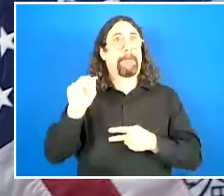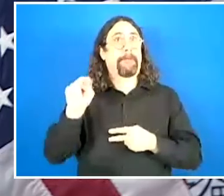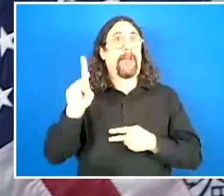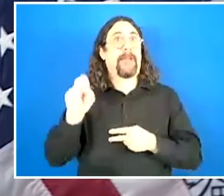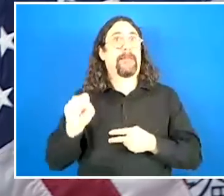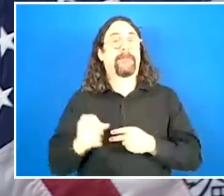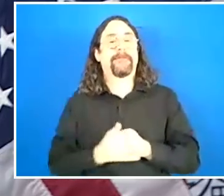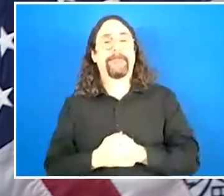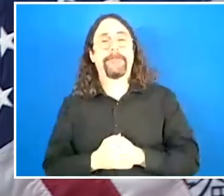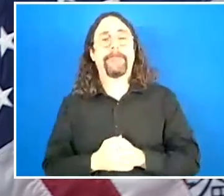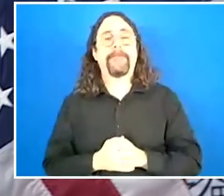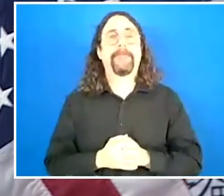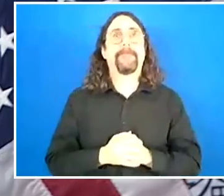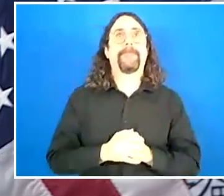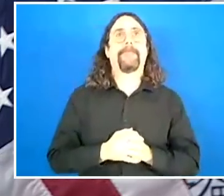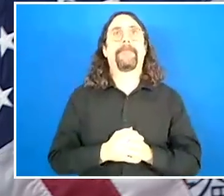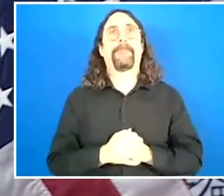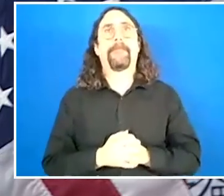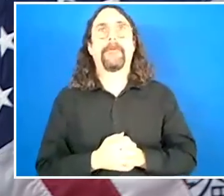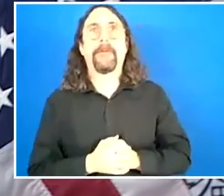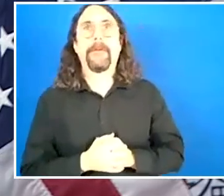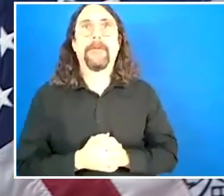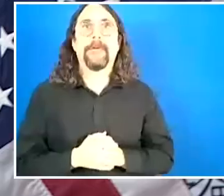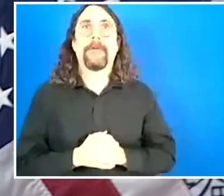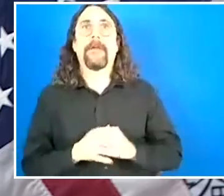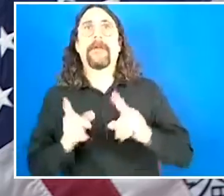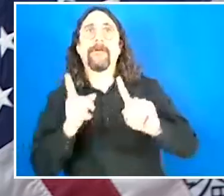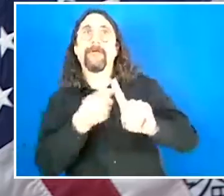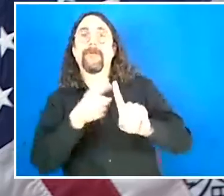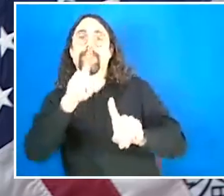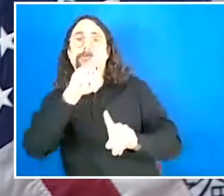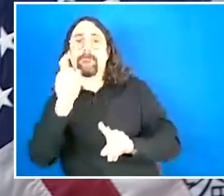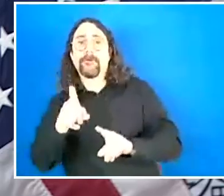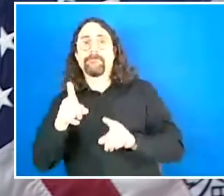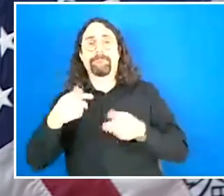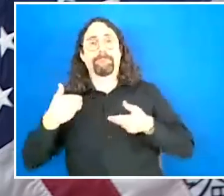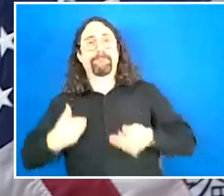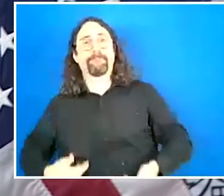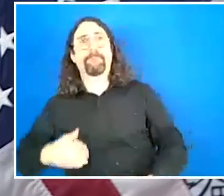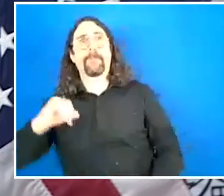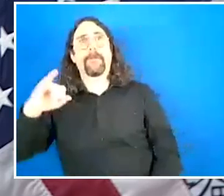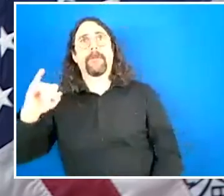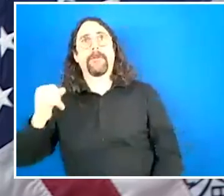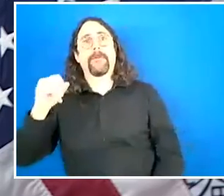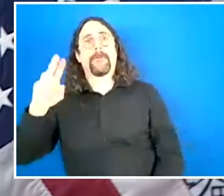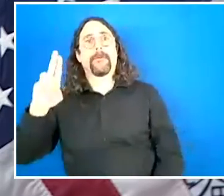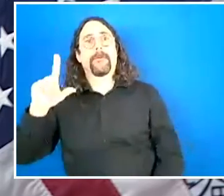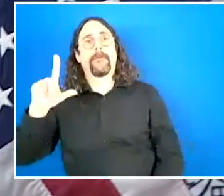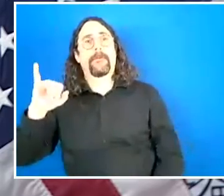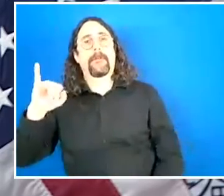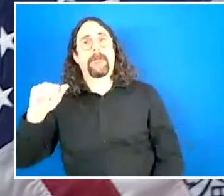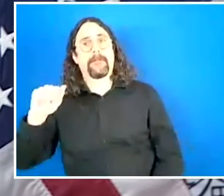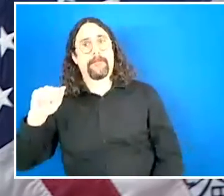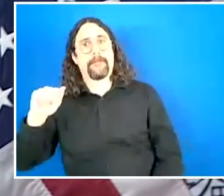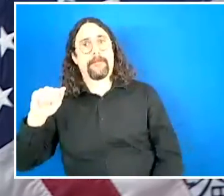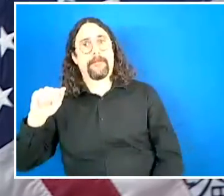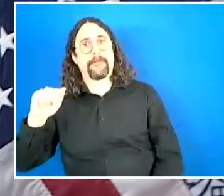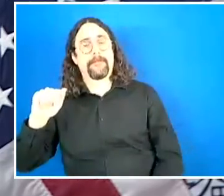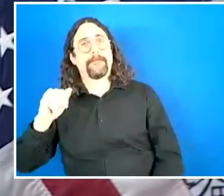DOING? I'M FINE, THANK YOU. I ACTUALLY HAVE A TWO-PART QUESTION FOR YOU REGARDING